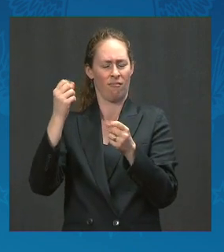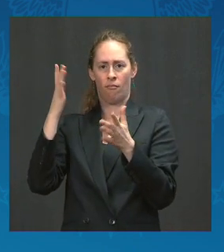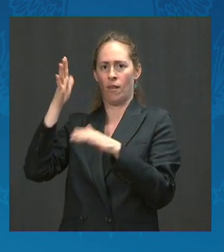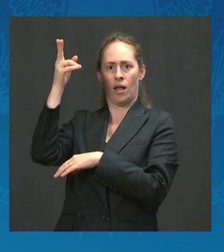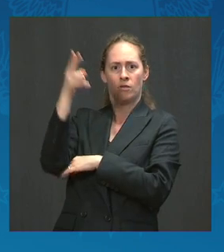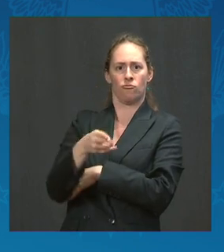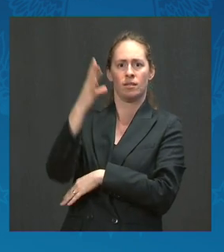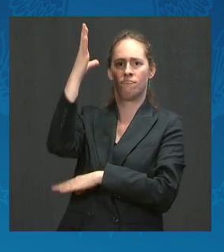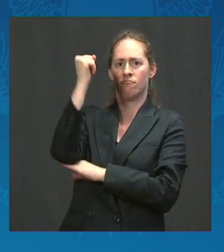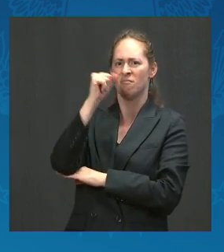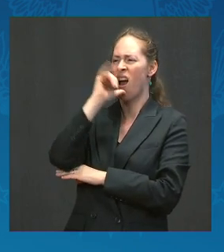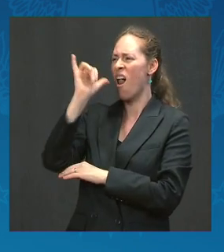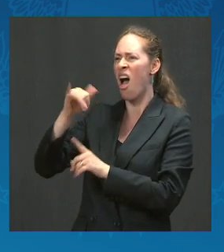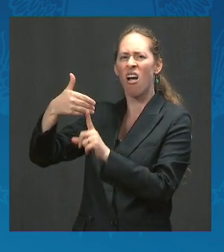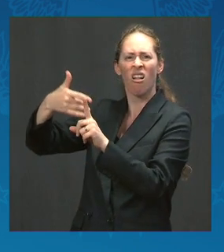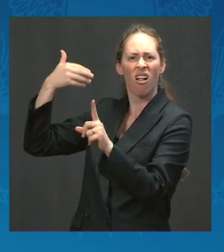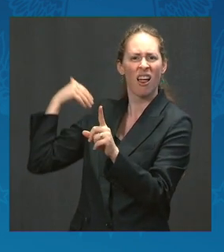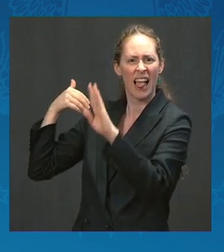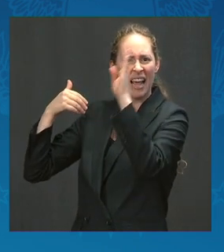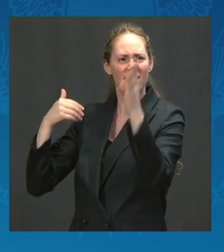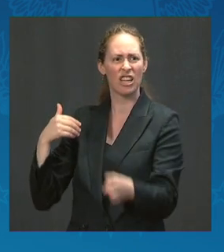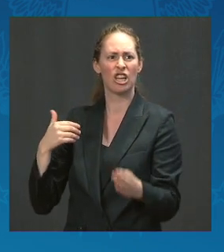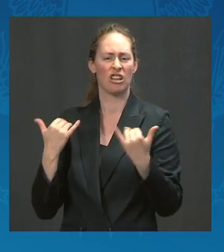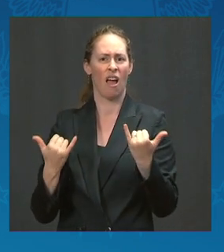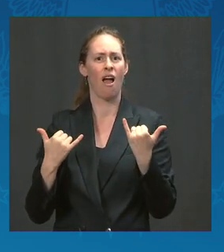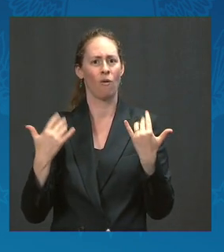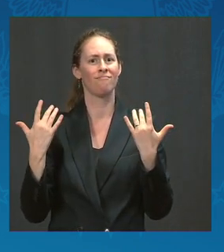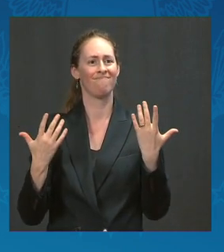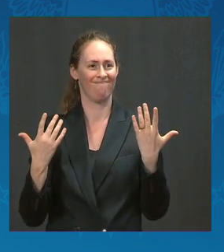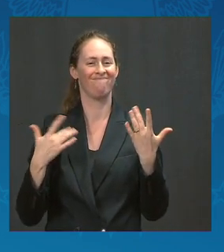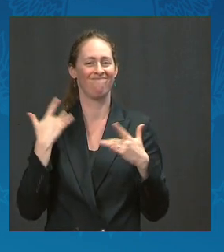All that to say the vote matters.